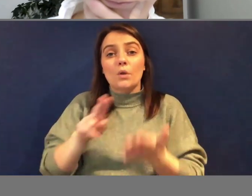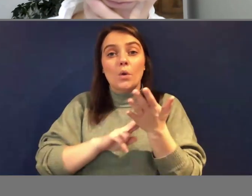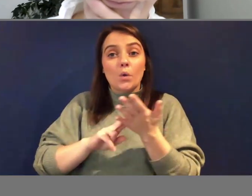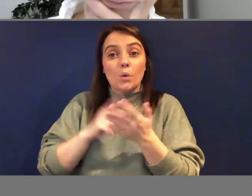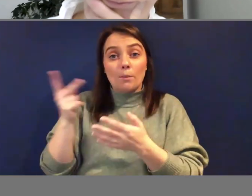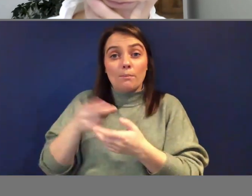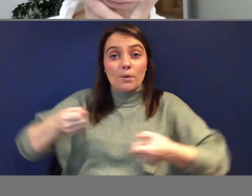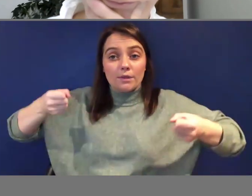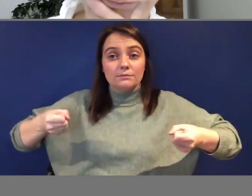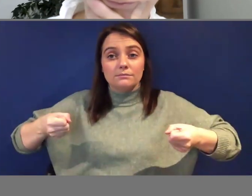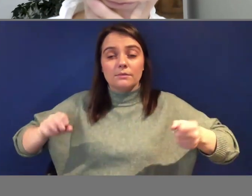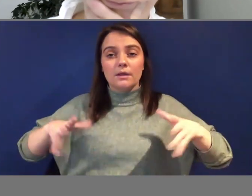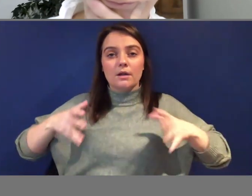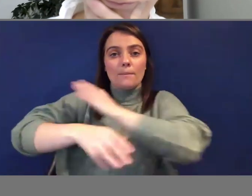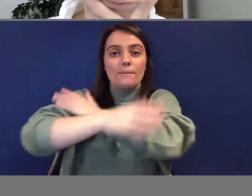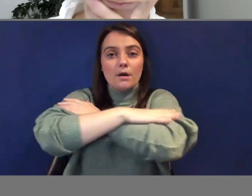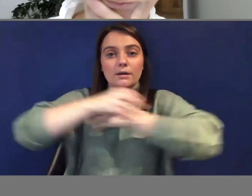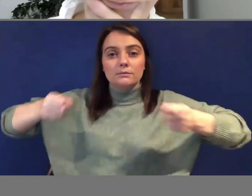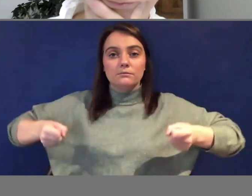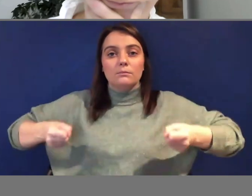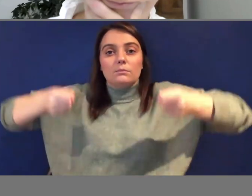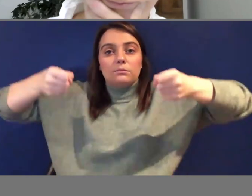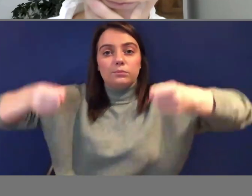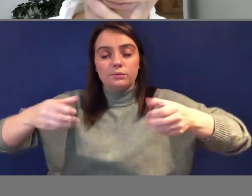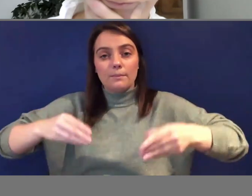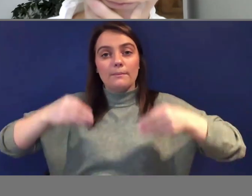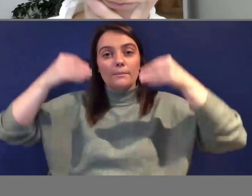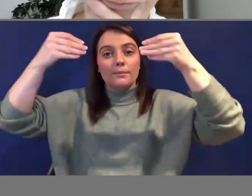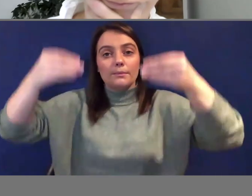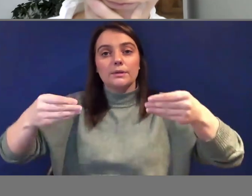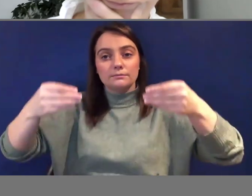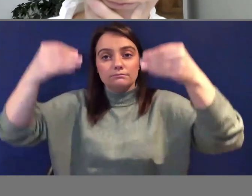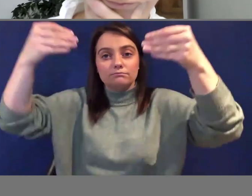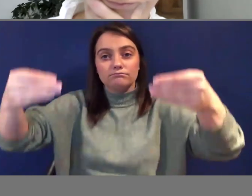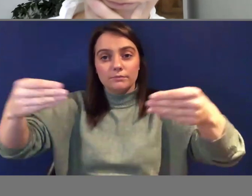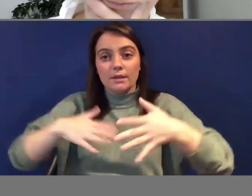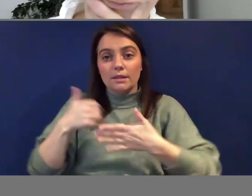for weak core muscles by pulling herself up the stairs and supporting herself going down allowing